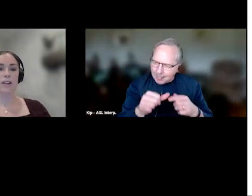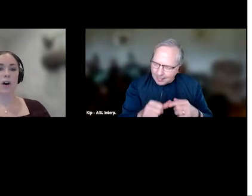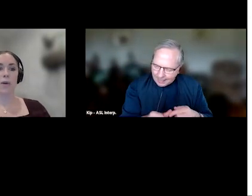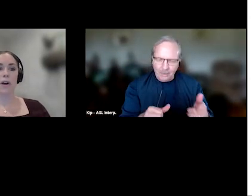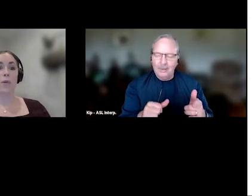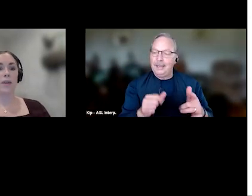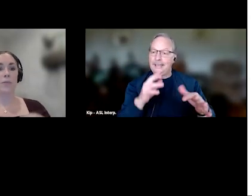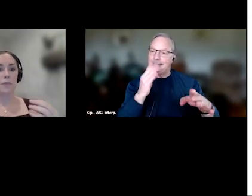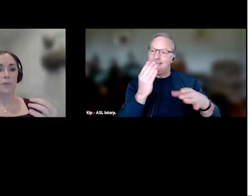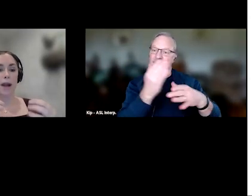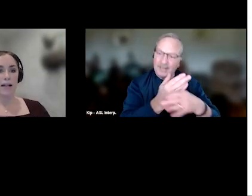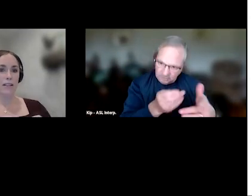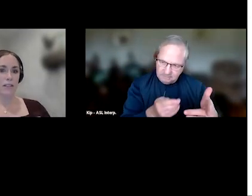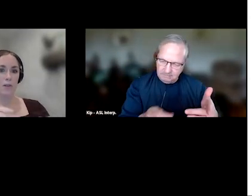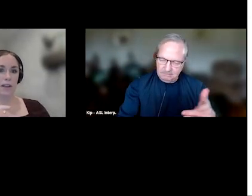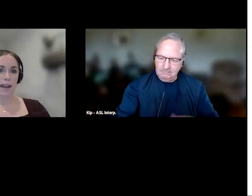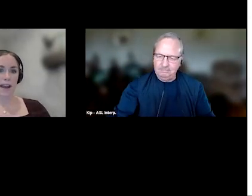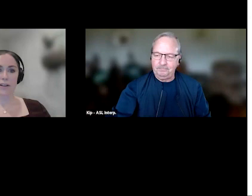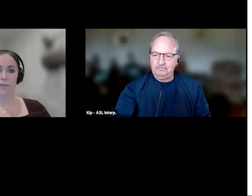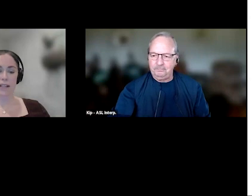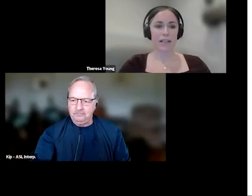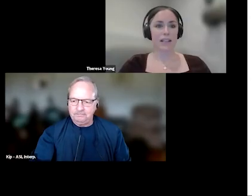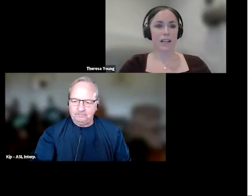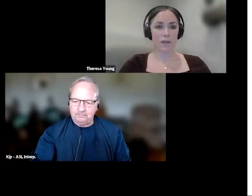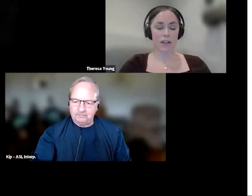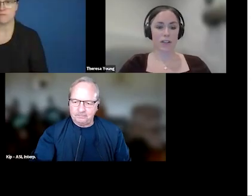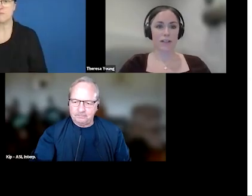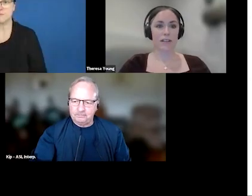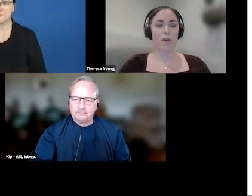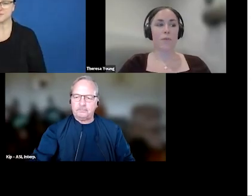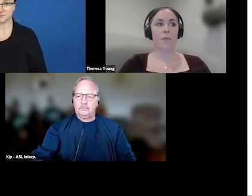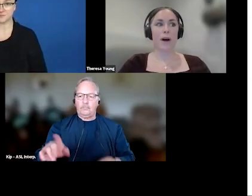and so we can practice those acronyms, techniques, and interventions.